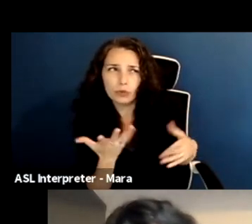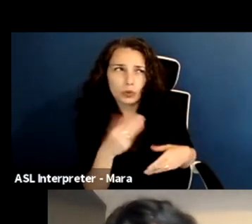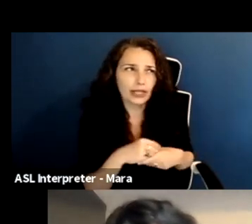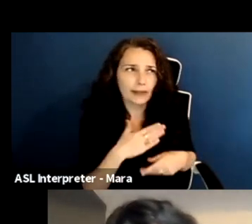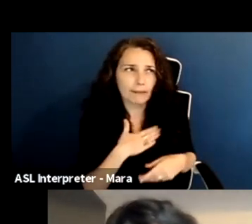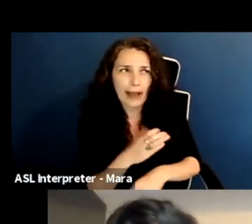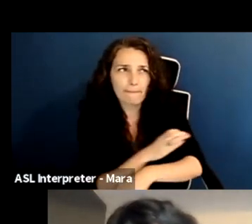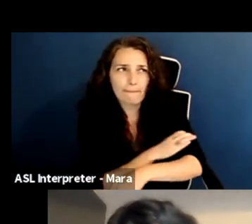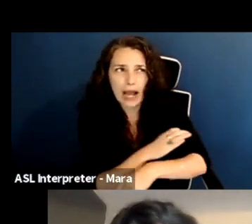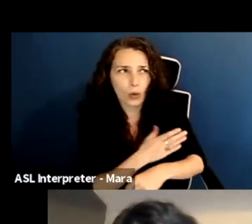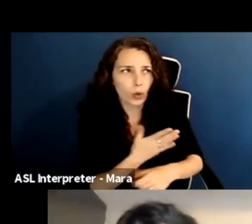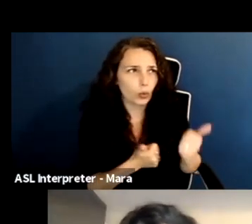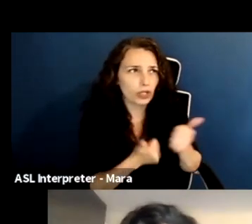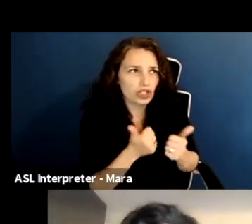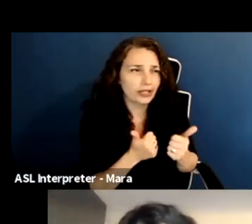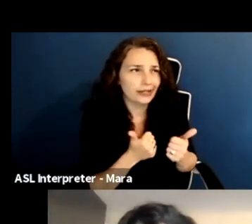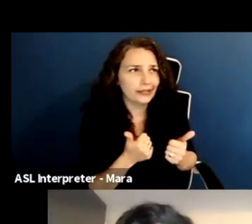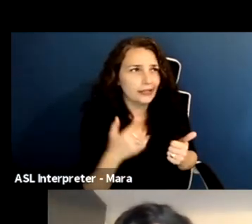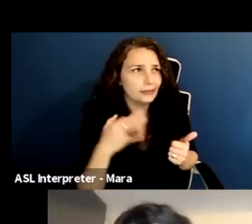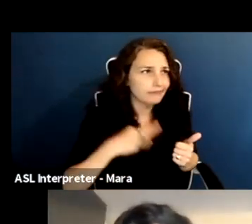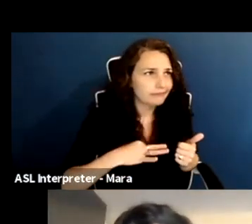"What kinds of resources do I have that other people don't